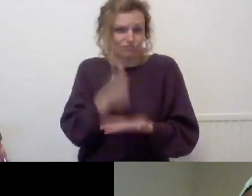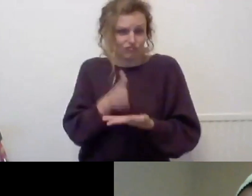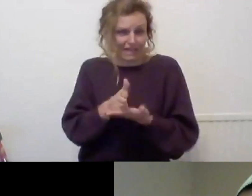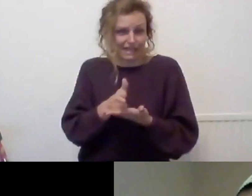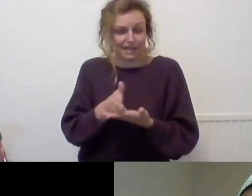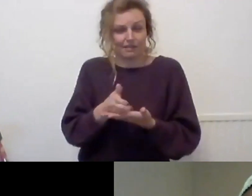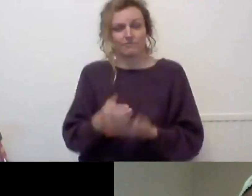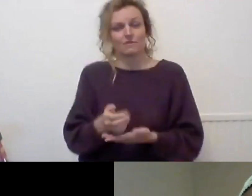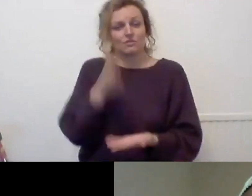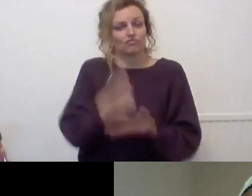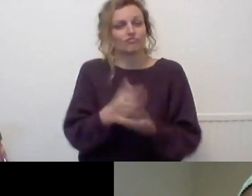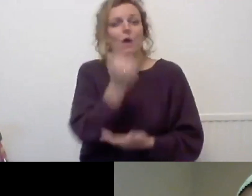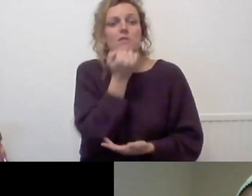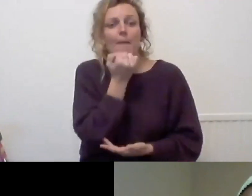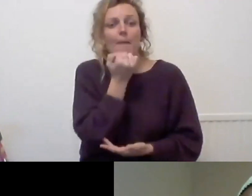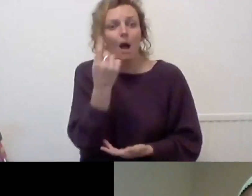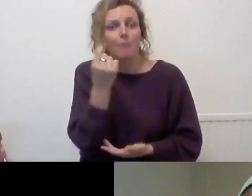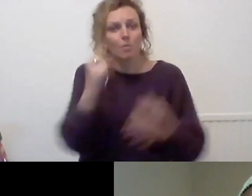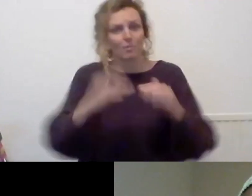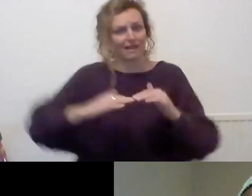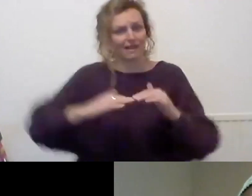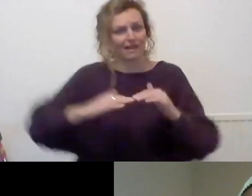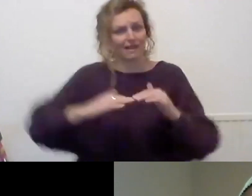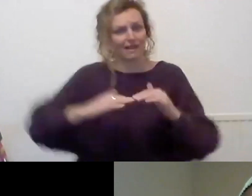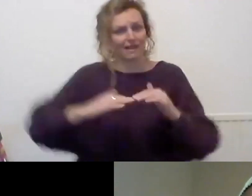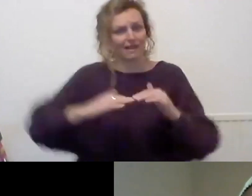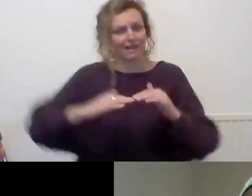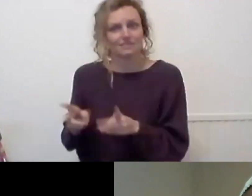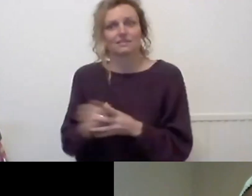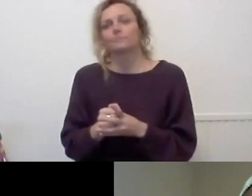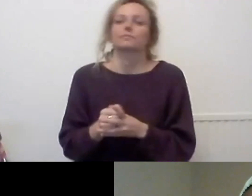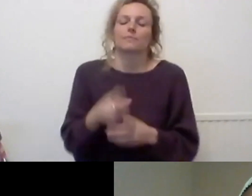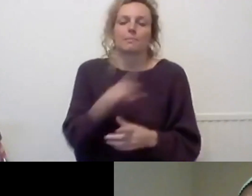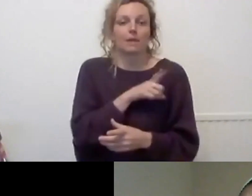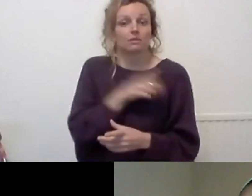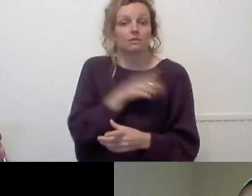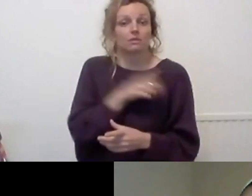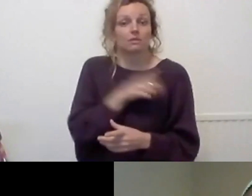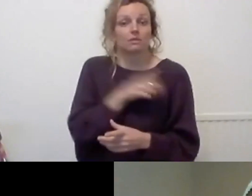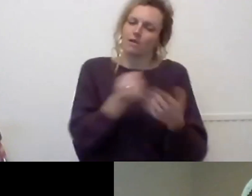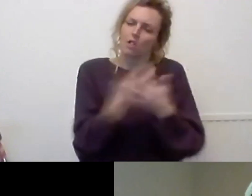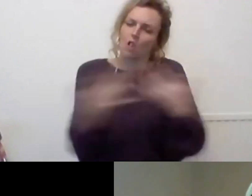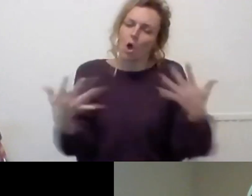a minority are recorded excluded without a swab. But as clinicians, we have compelling evidence